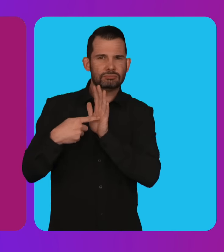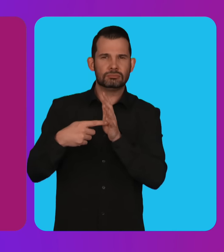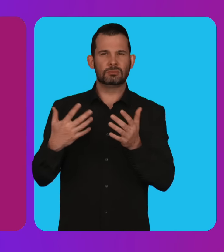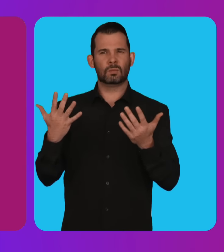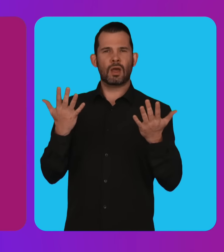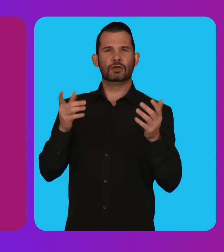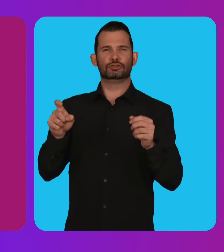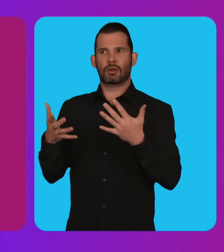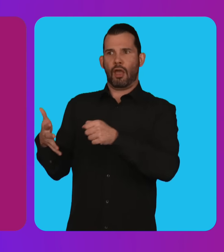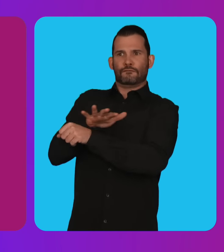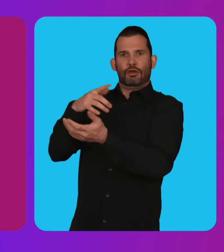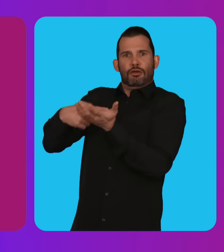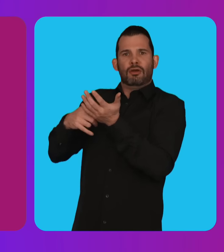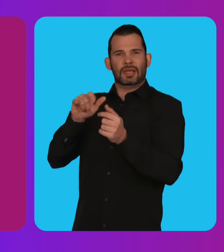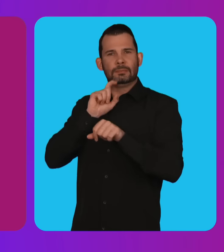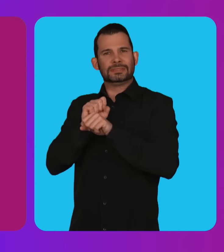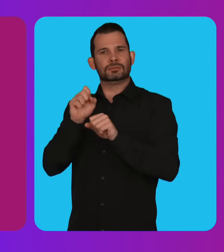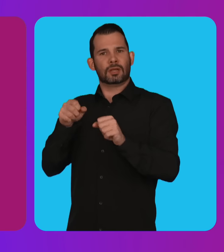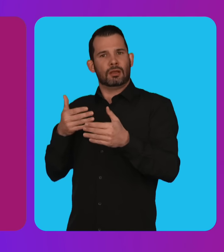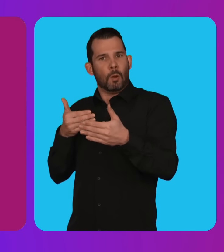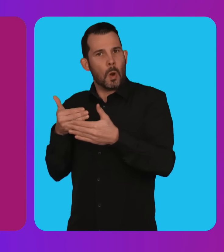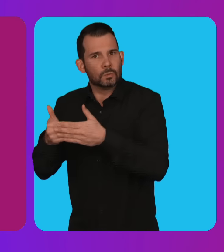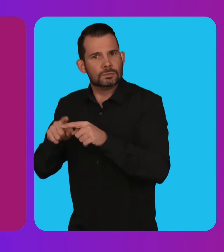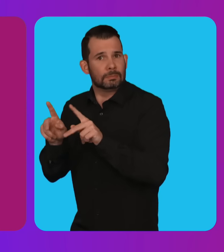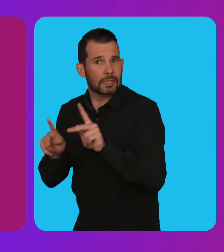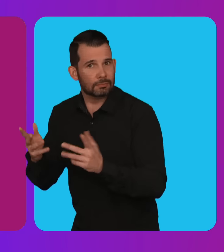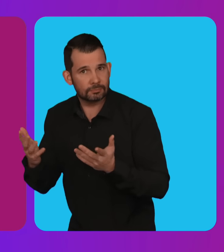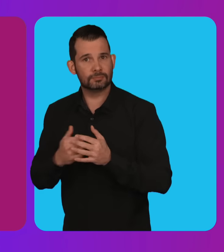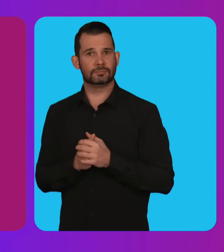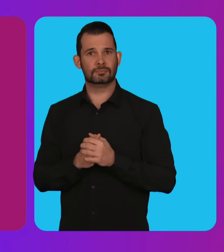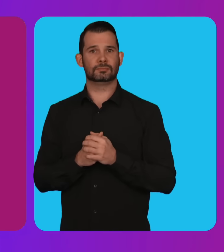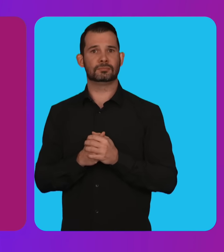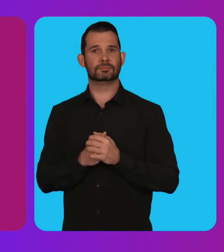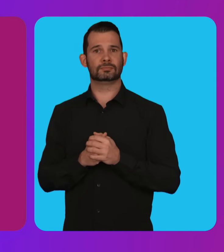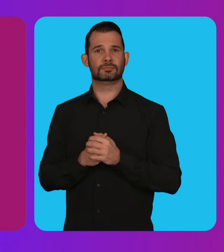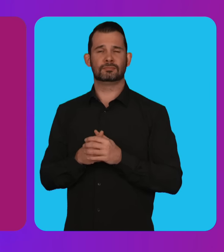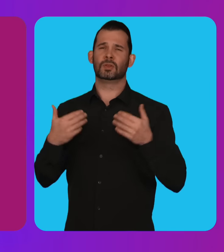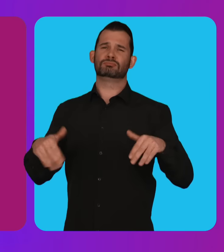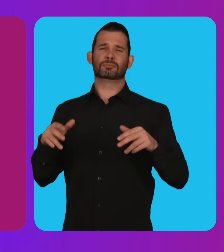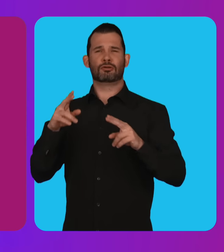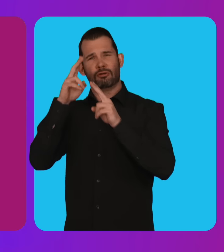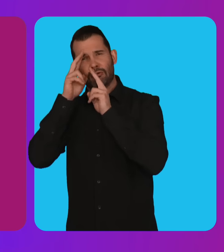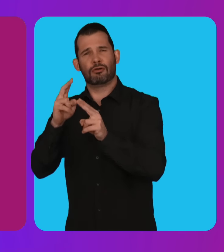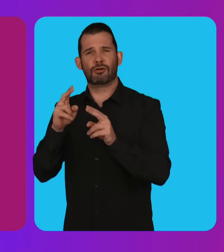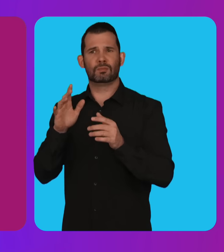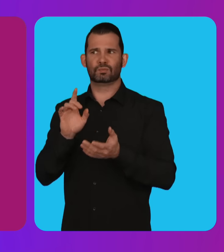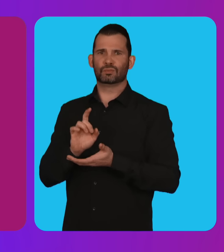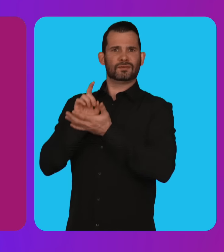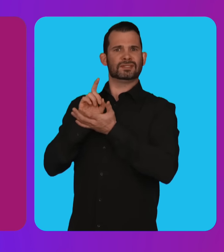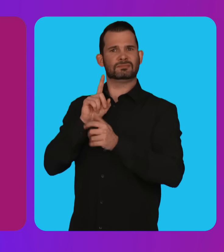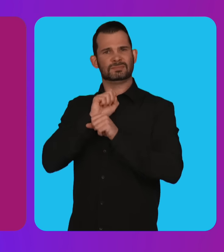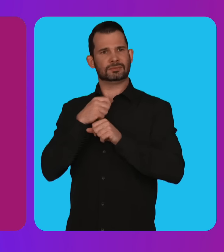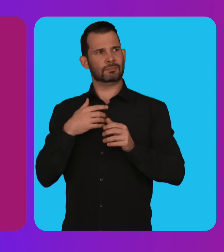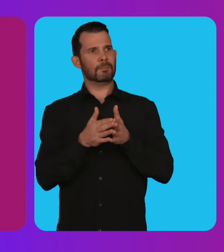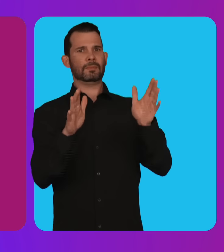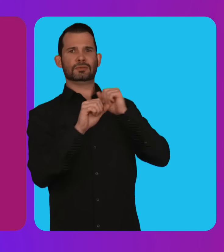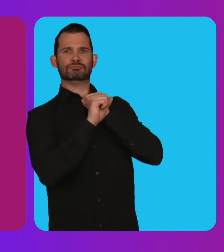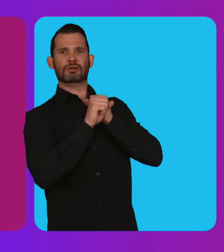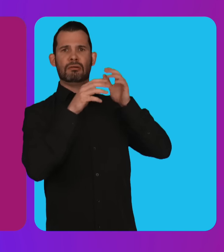It's an honour and it's a privilege to be a public broadcaster, to be there for everyone in the country, for all the citizens.